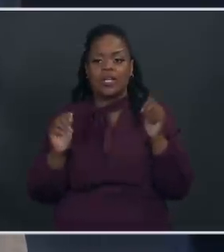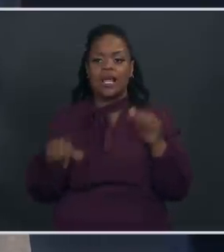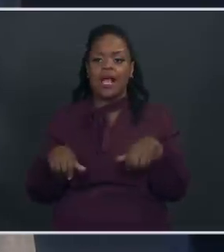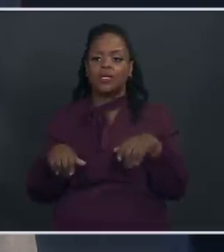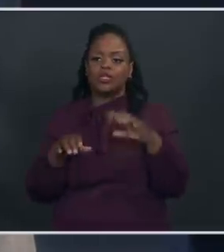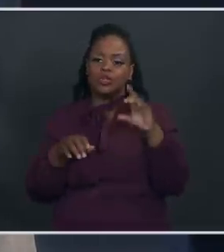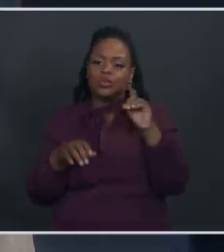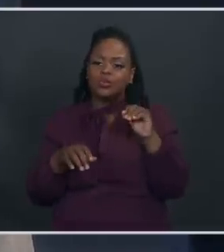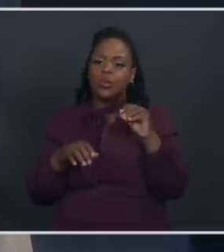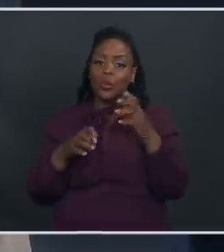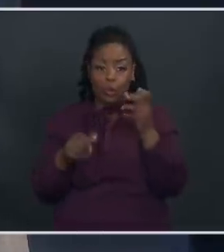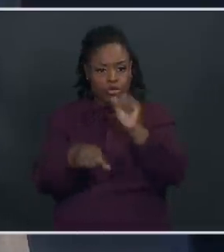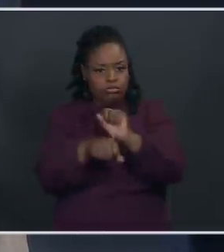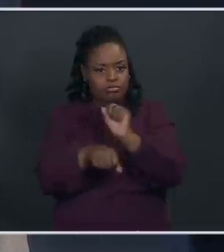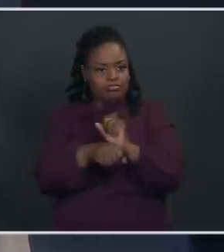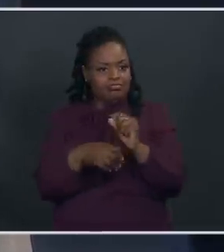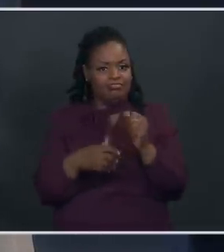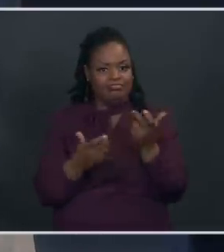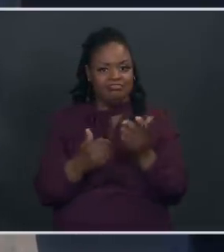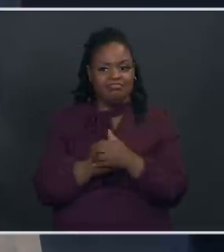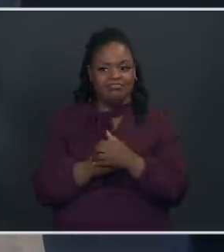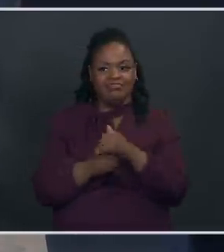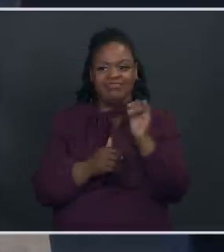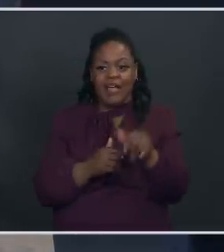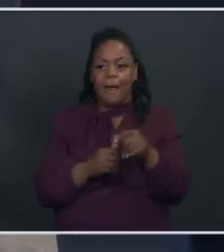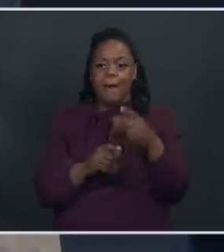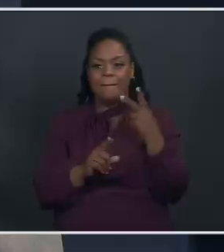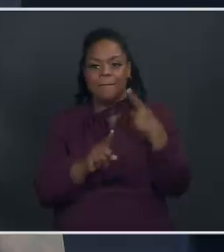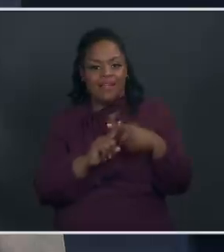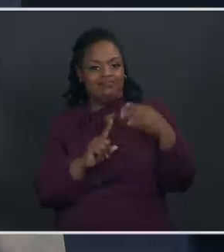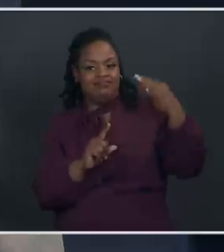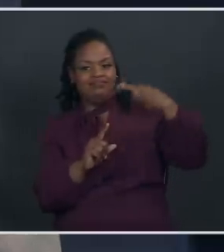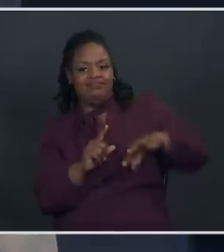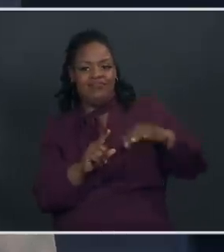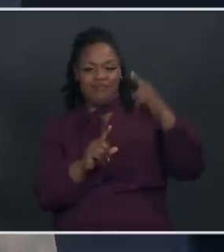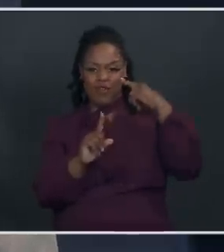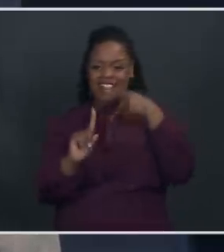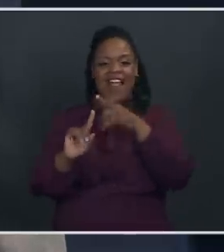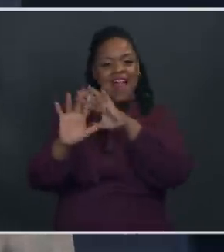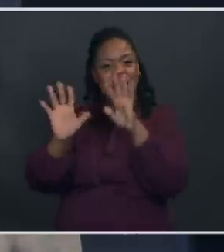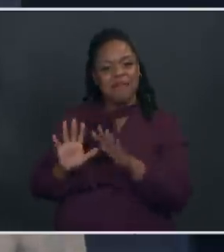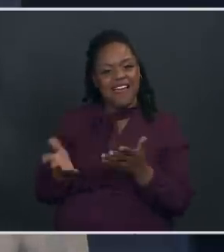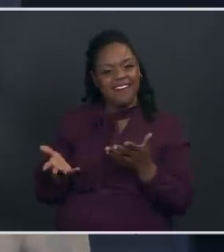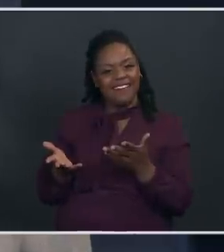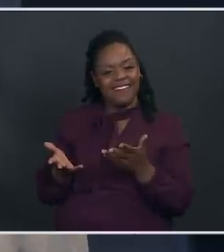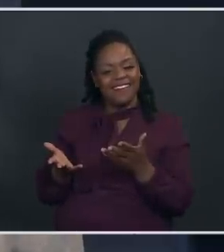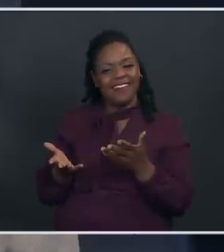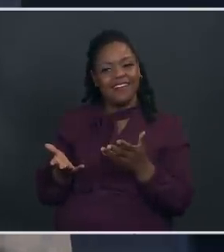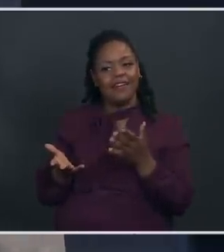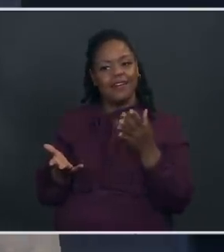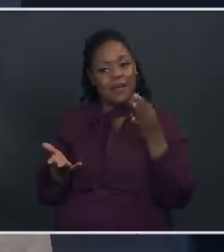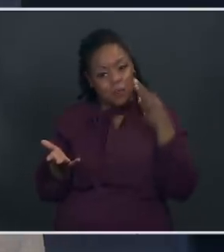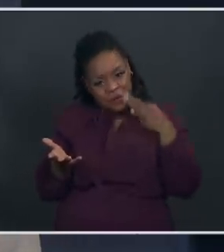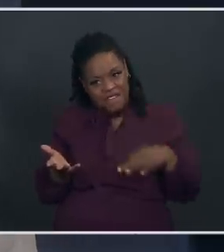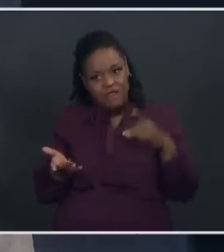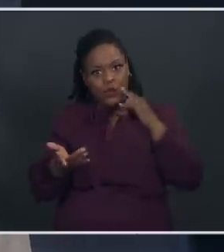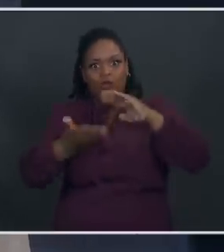That has great impact on climate, but also will keep an opportunity for those -- for those individual workers